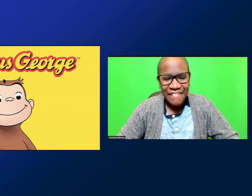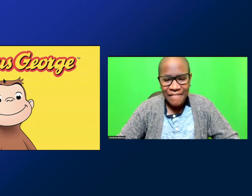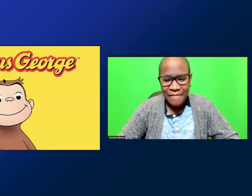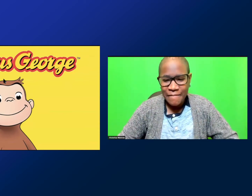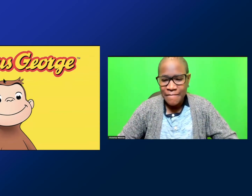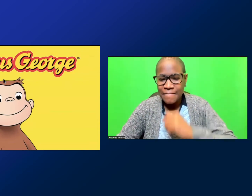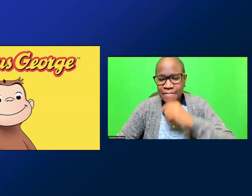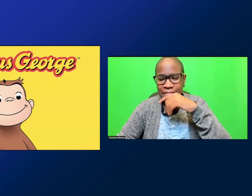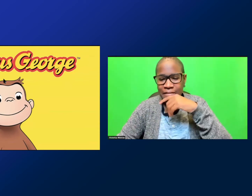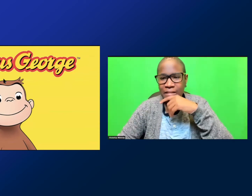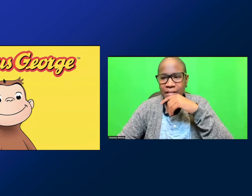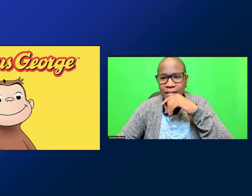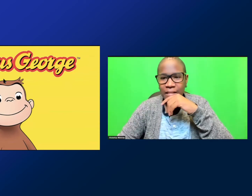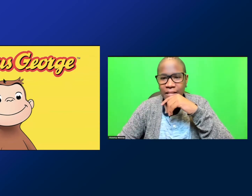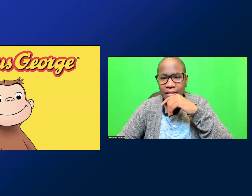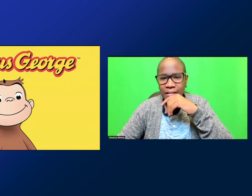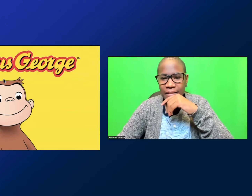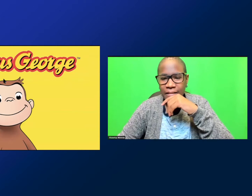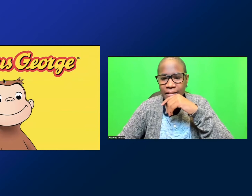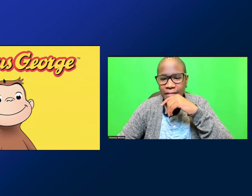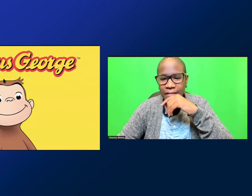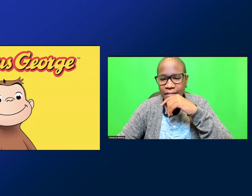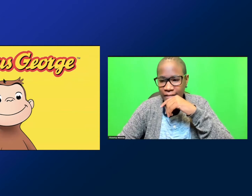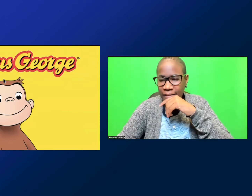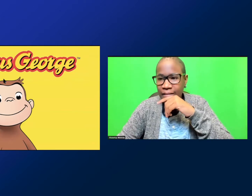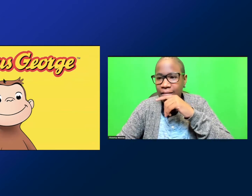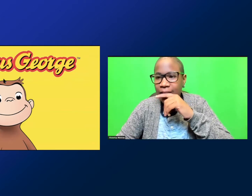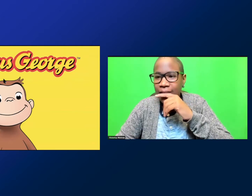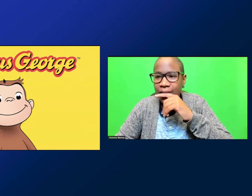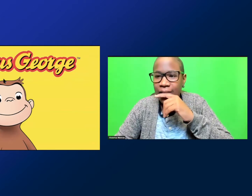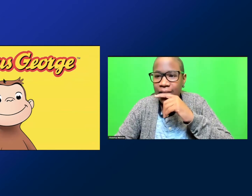know we can see the subliminal analogy being drawn between monkeys in the black cotton end of africa